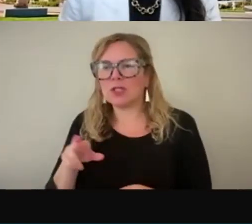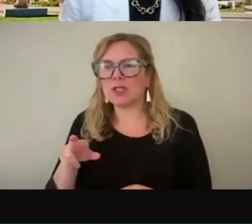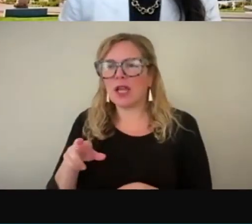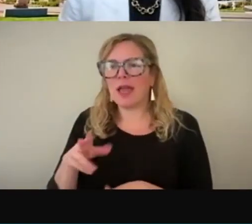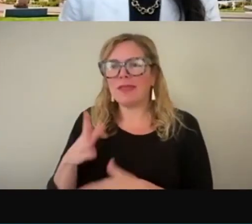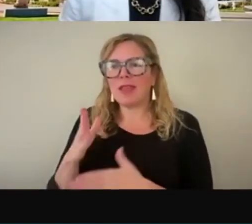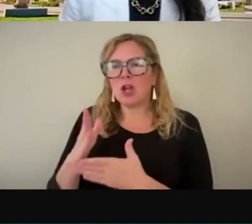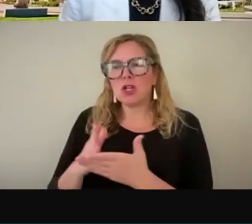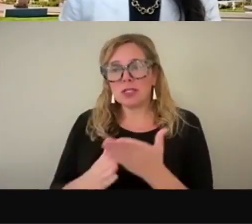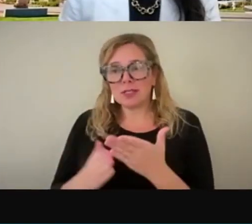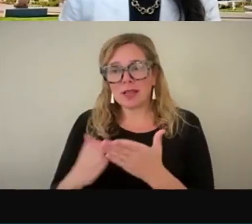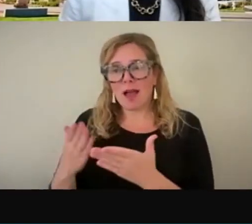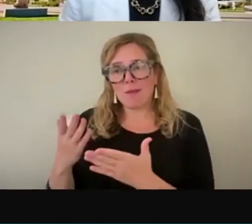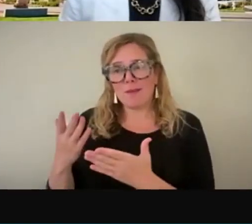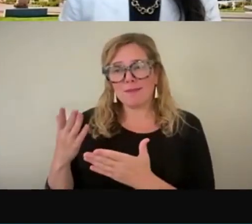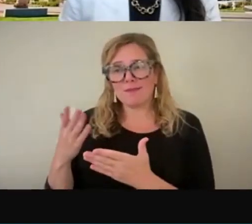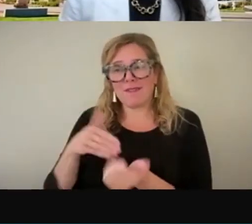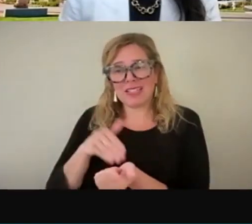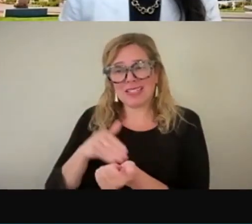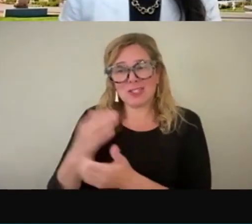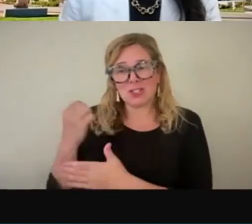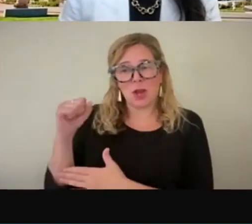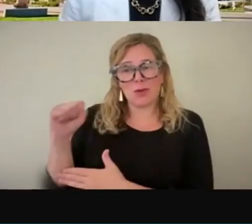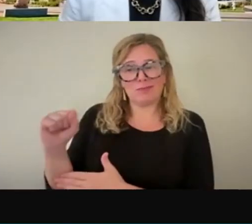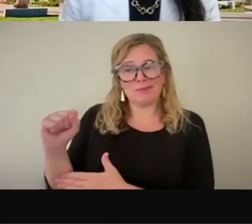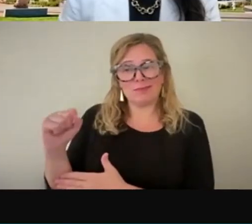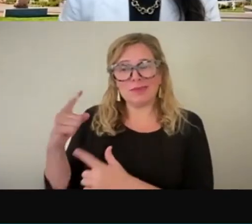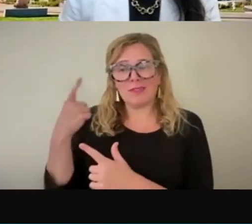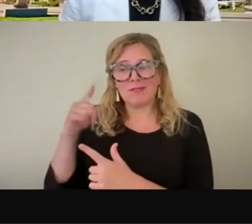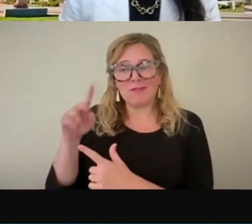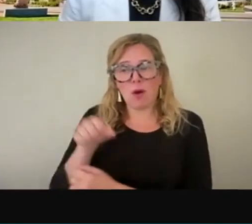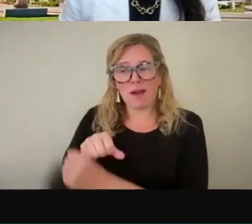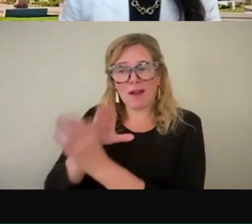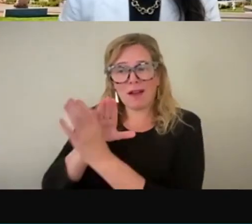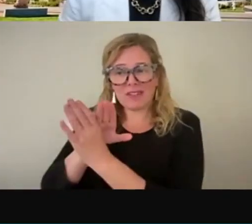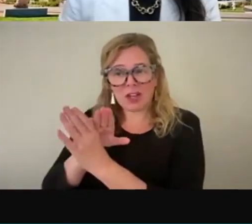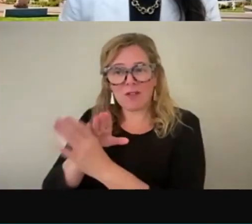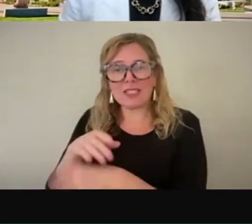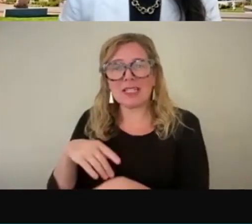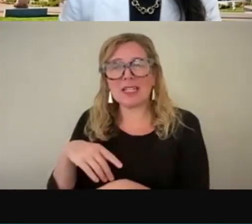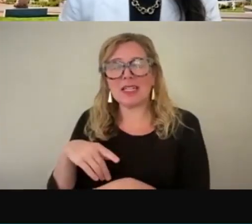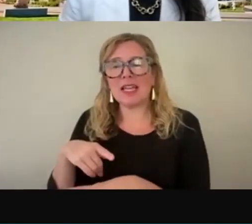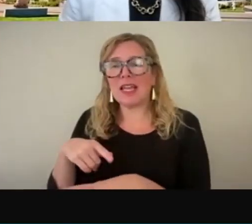the video visit doesn't work and you need to still see the patient, usually we will convert